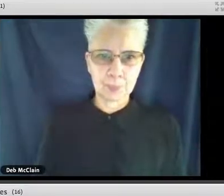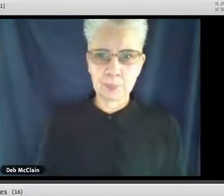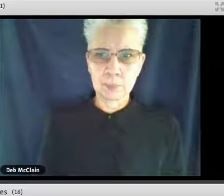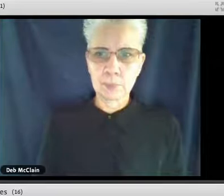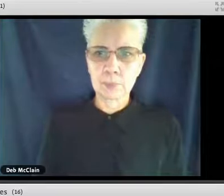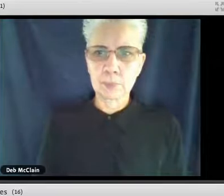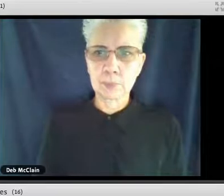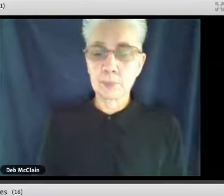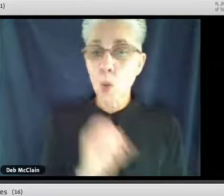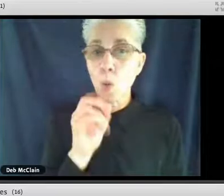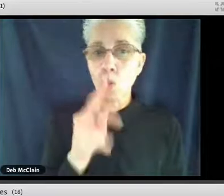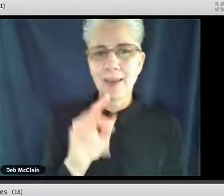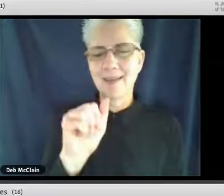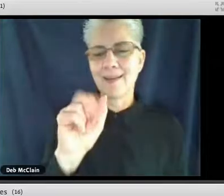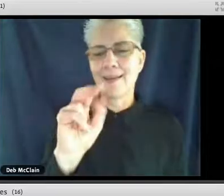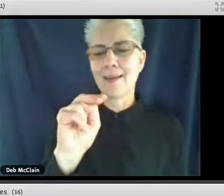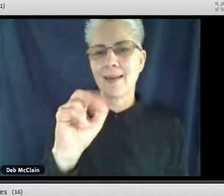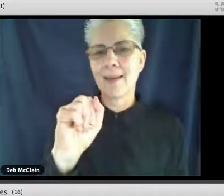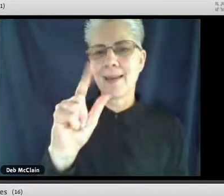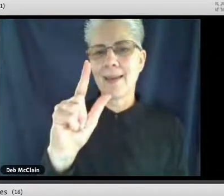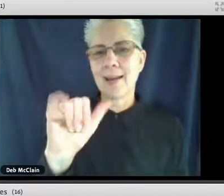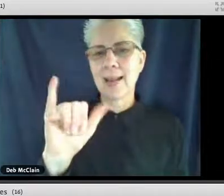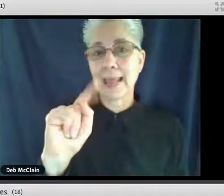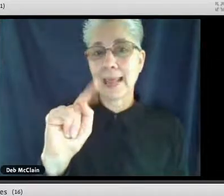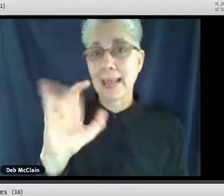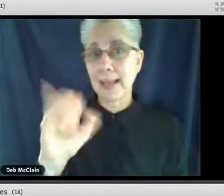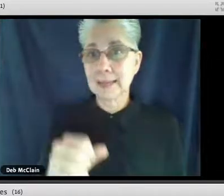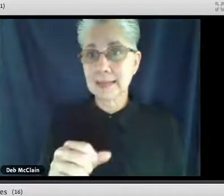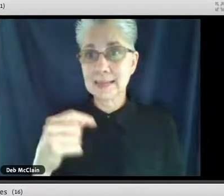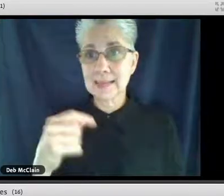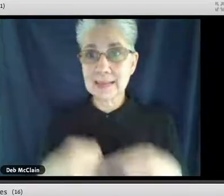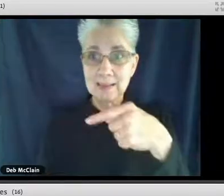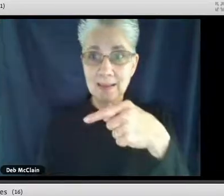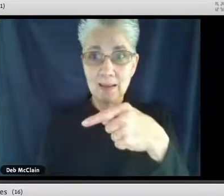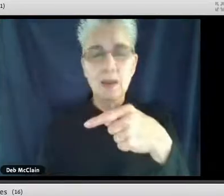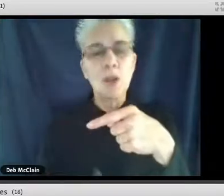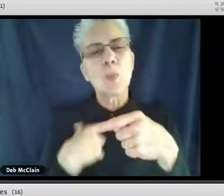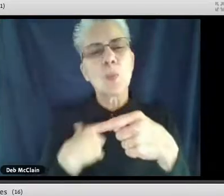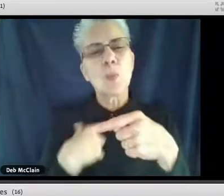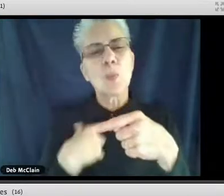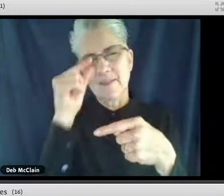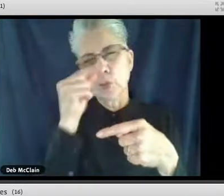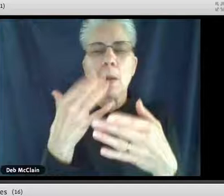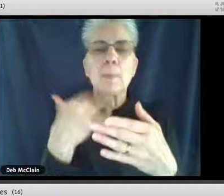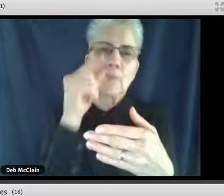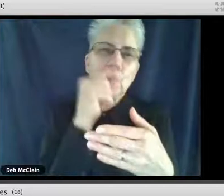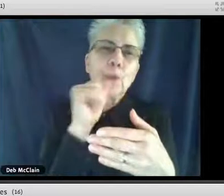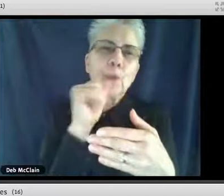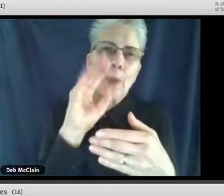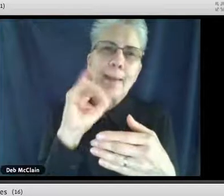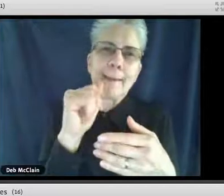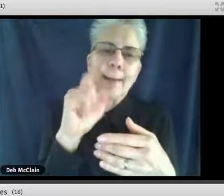Okay, so analytics are... You need to have Google... You probably have Google Analytics set up on your website.